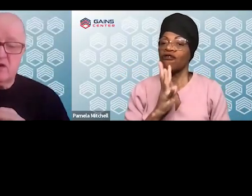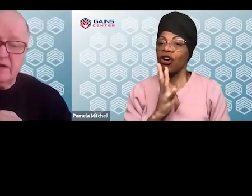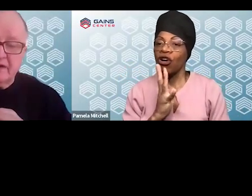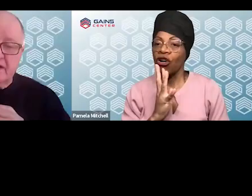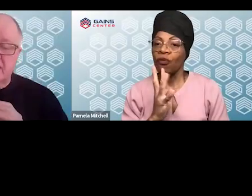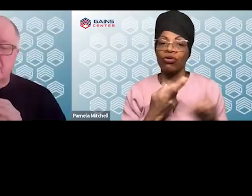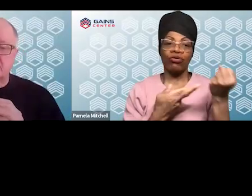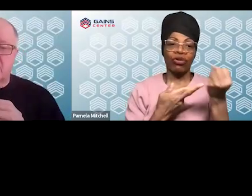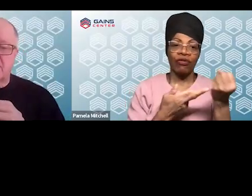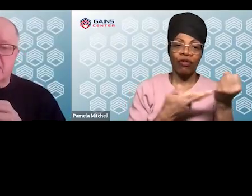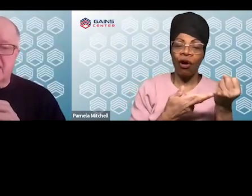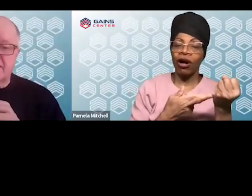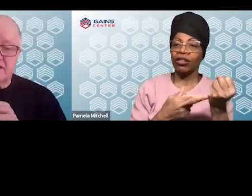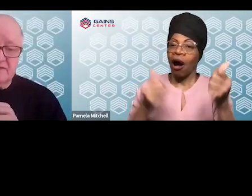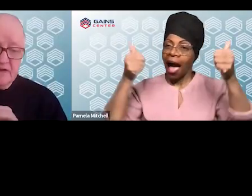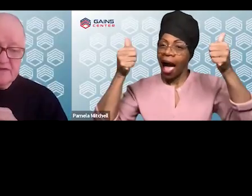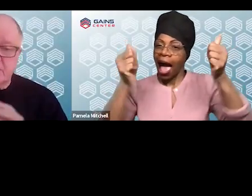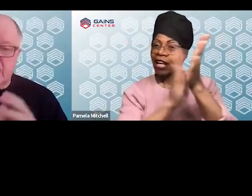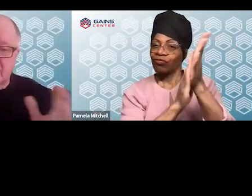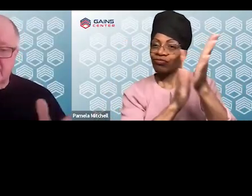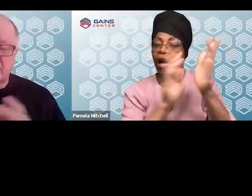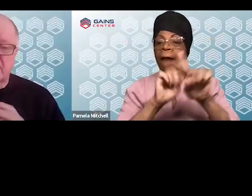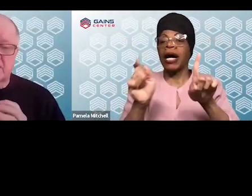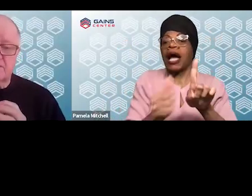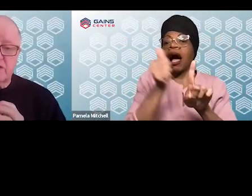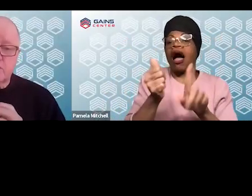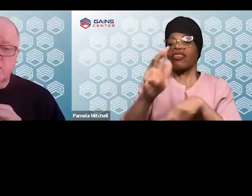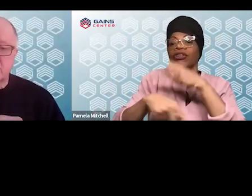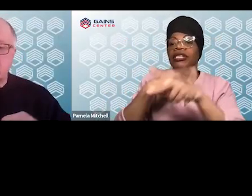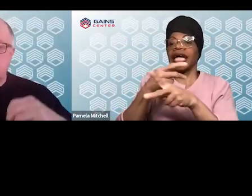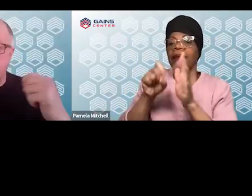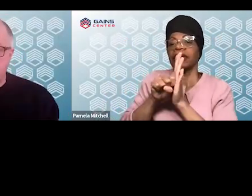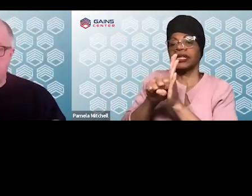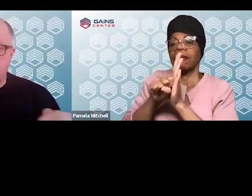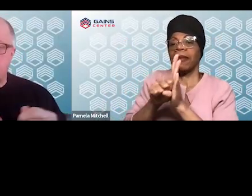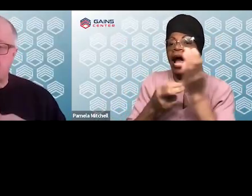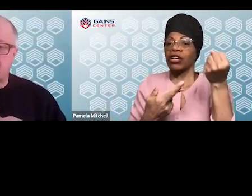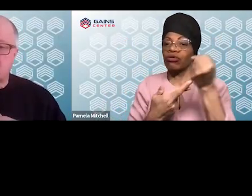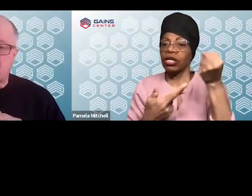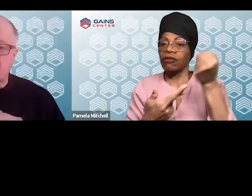or other kinds of symbolic reinforcement. What we're talking about here